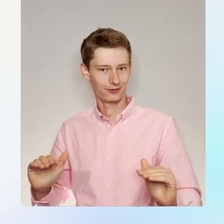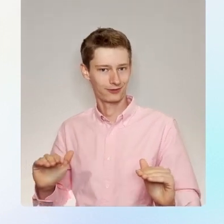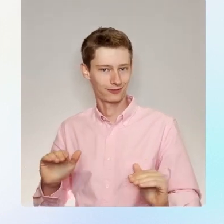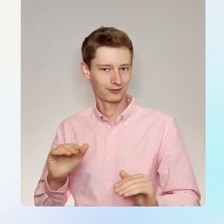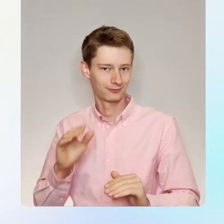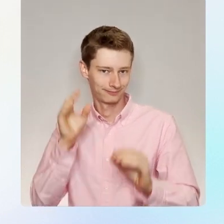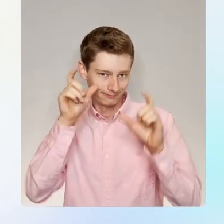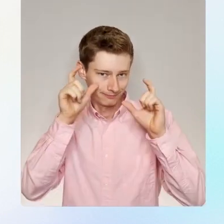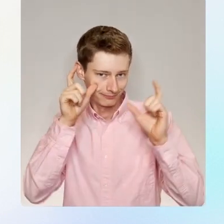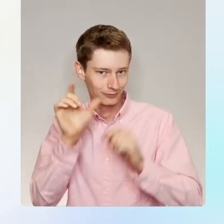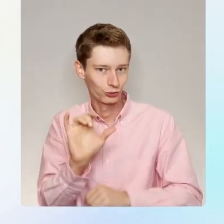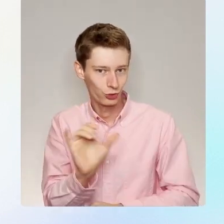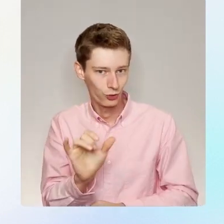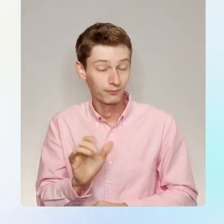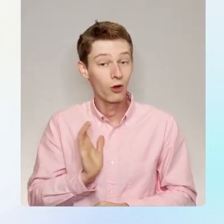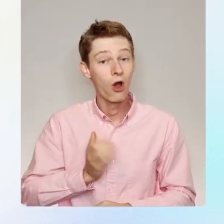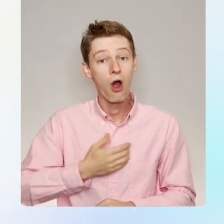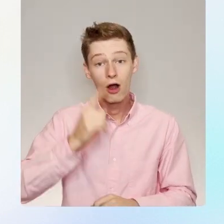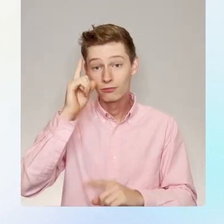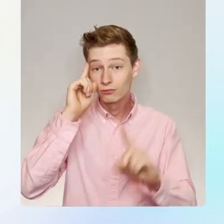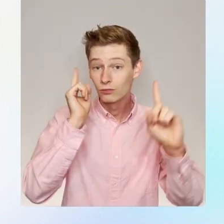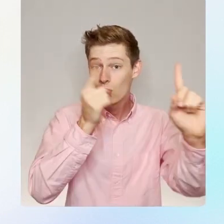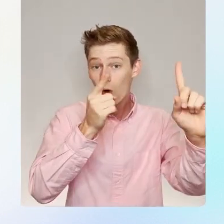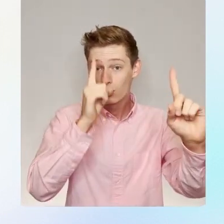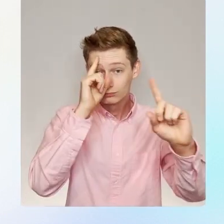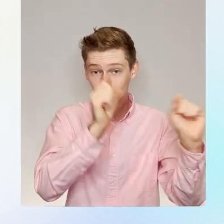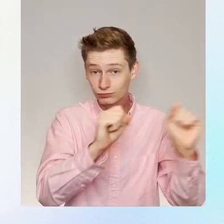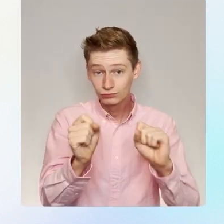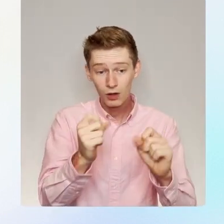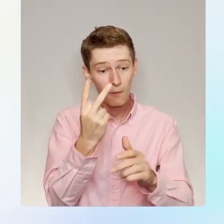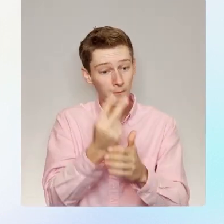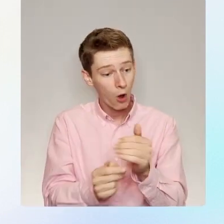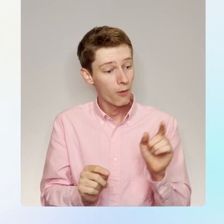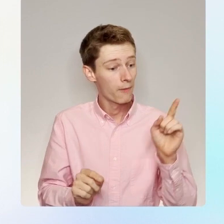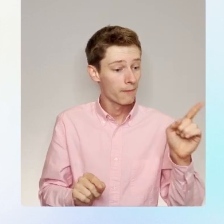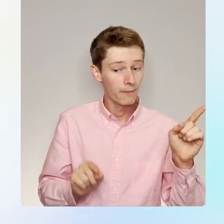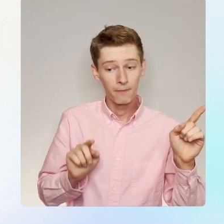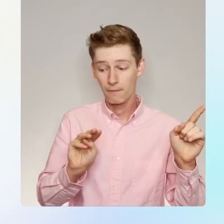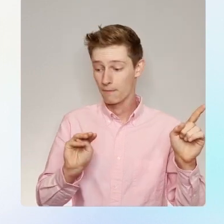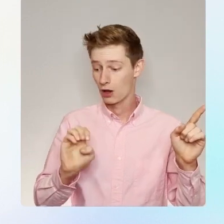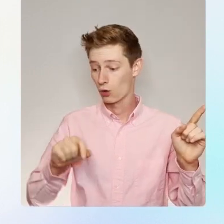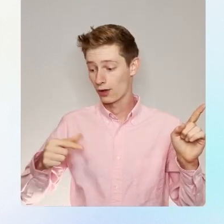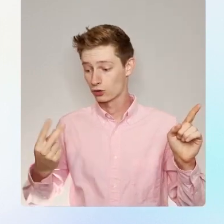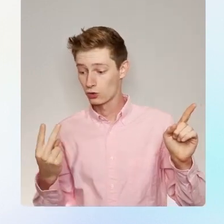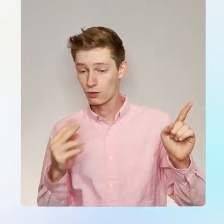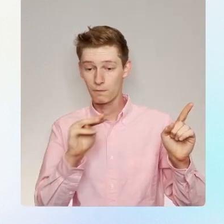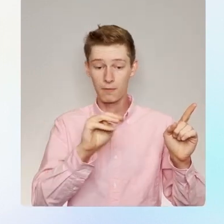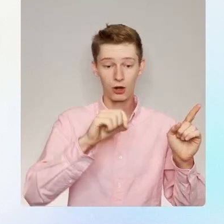Our strategy is for these two lines to compliment each other as they both add up to the forward progress of VR.